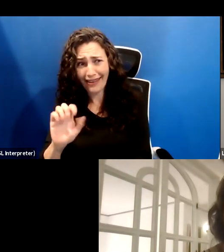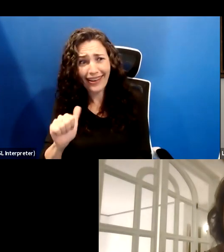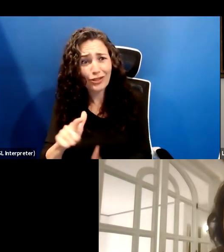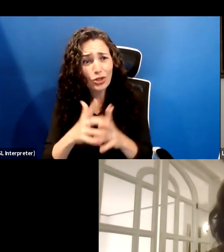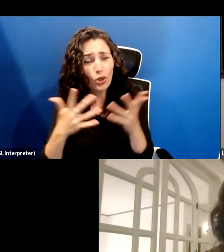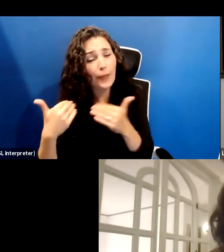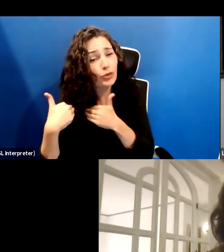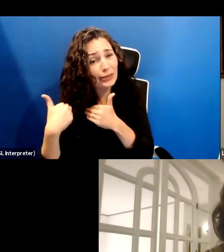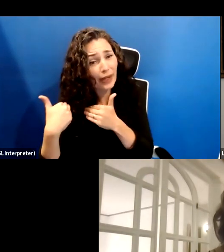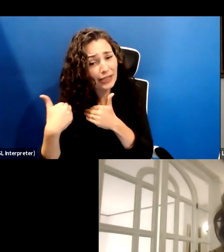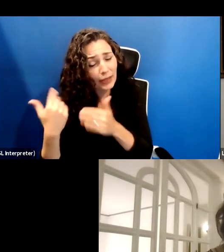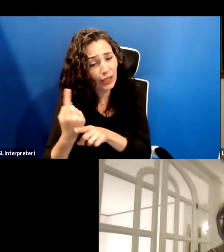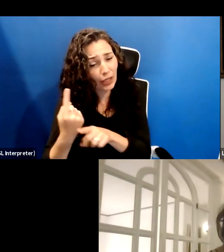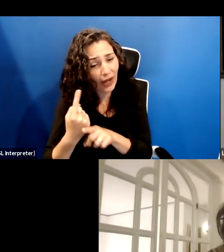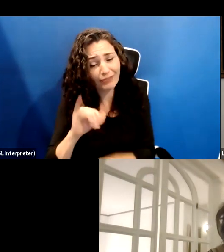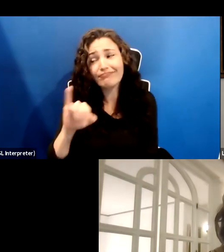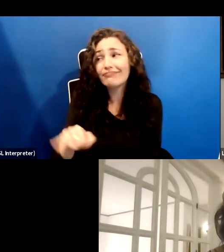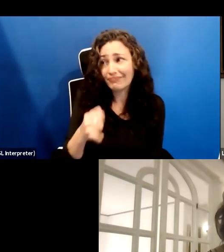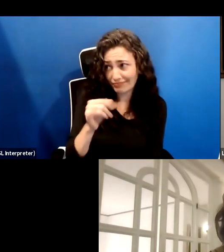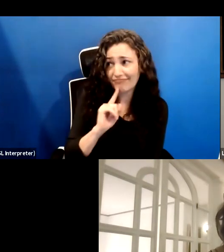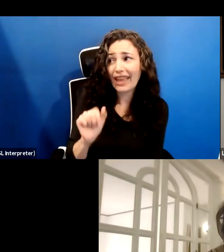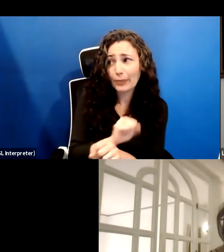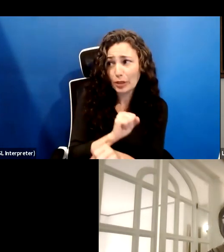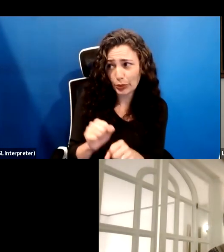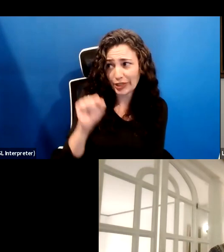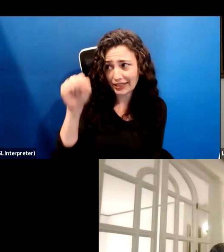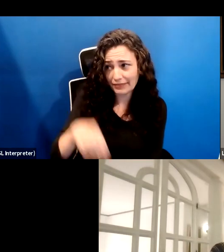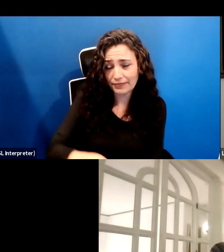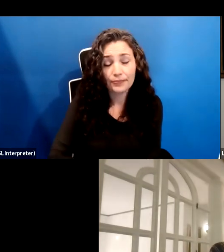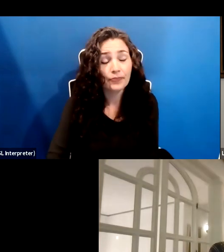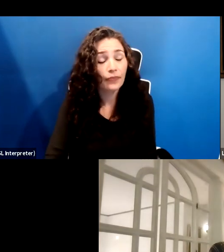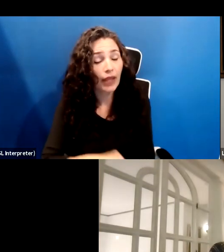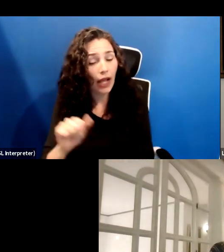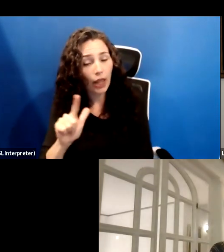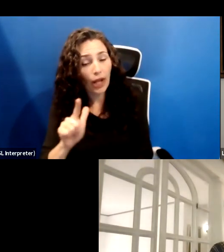like, yeah. And now, so there is gonna be a season two.